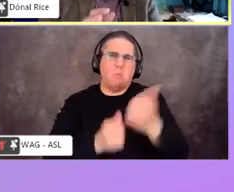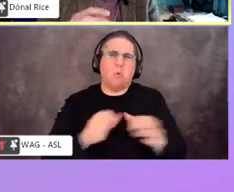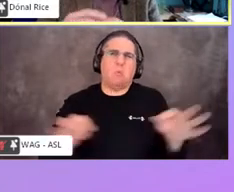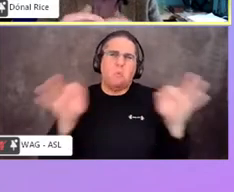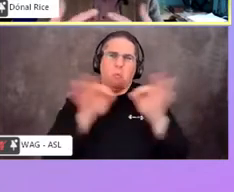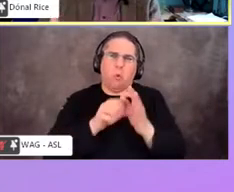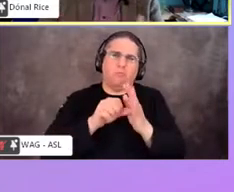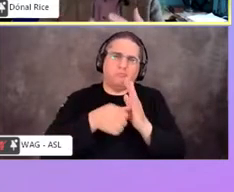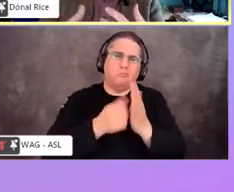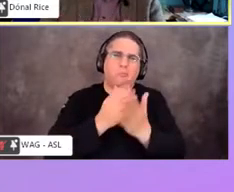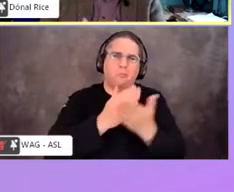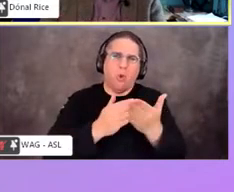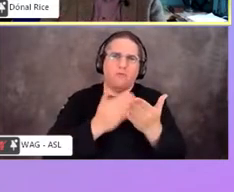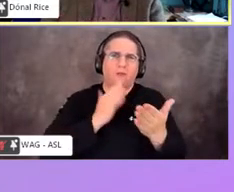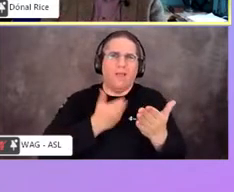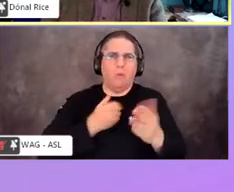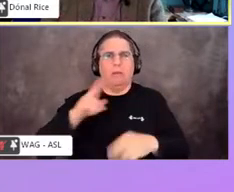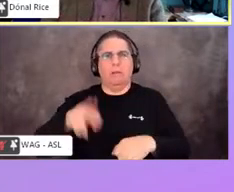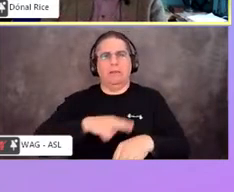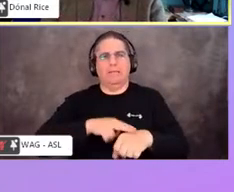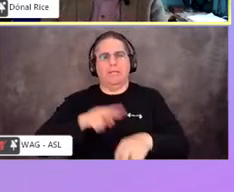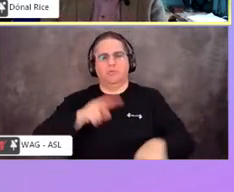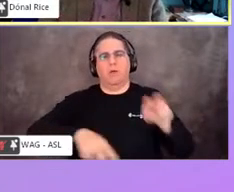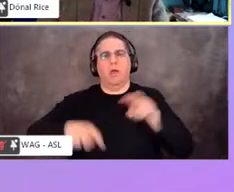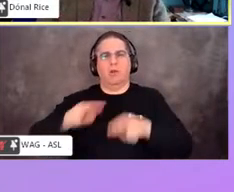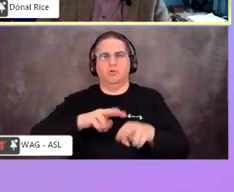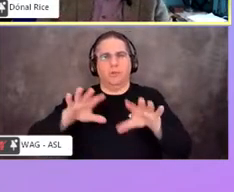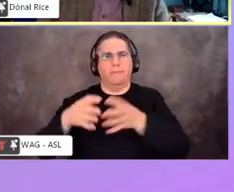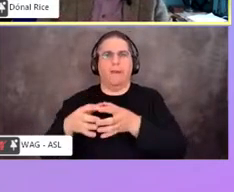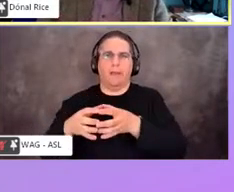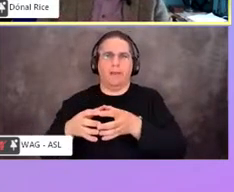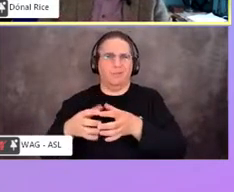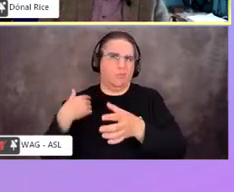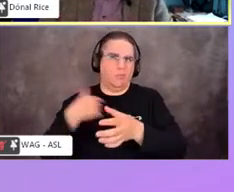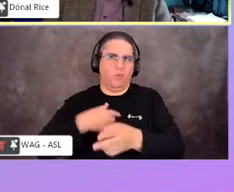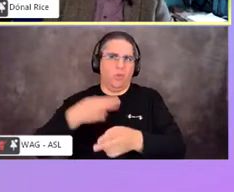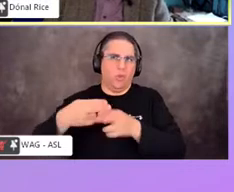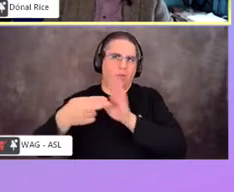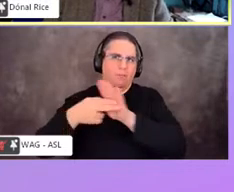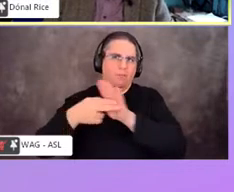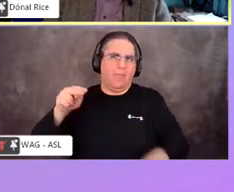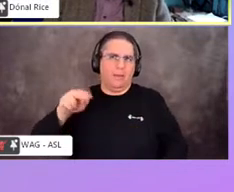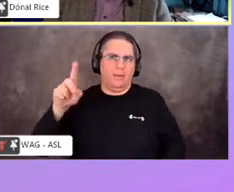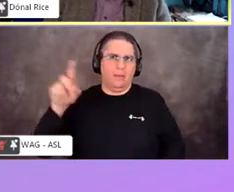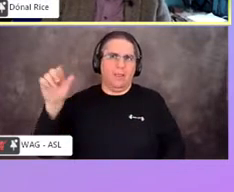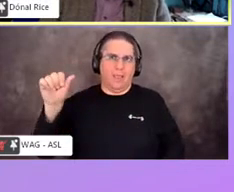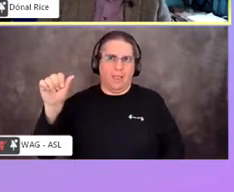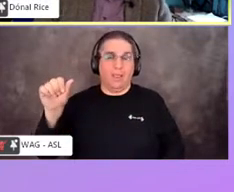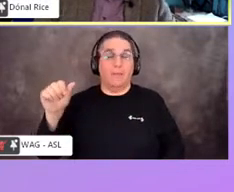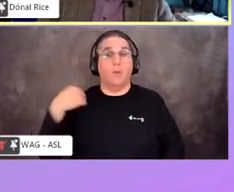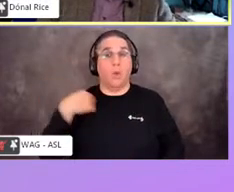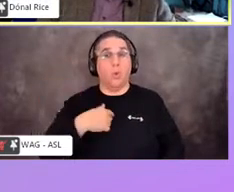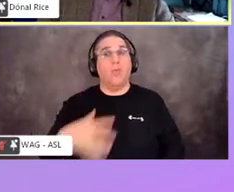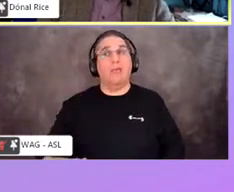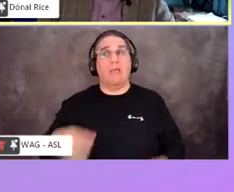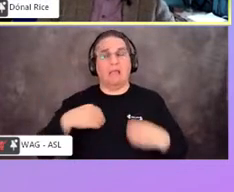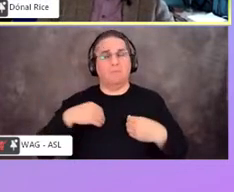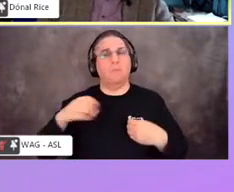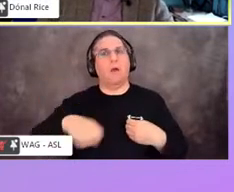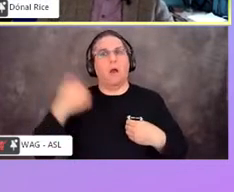the commission. The reporting period is every three years. Those are some of the core aspects of the national